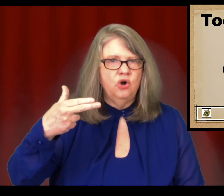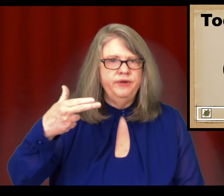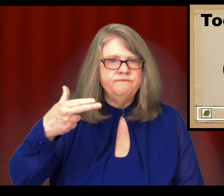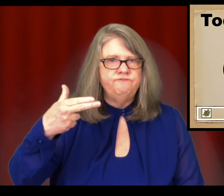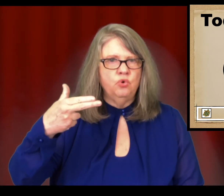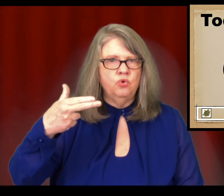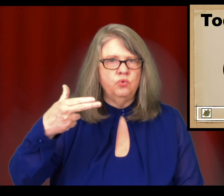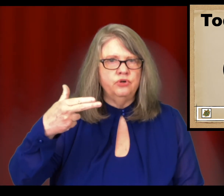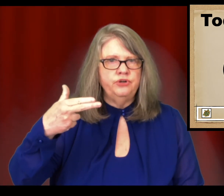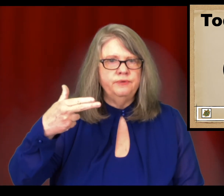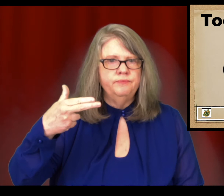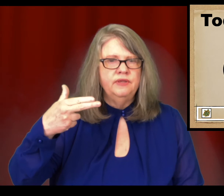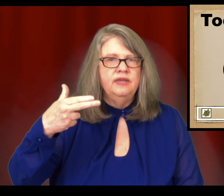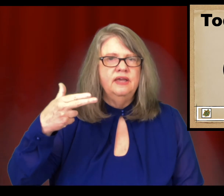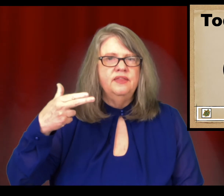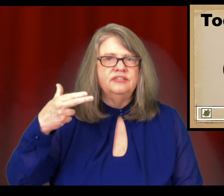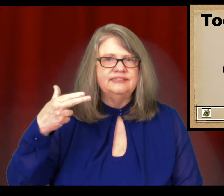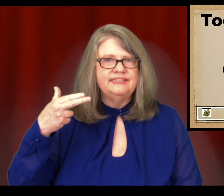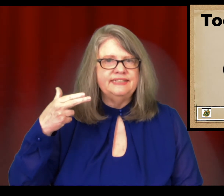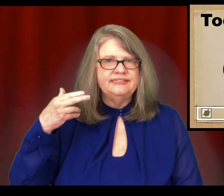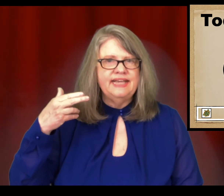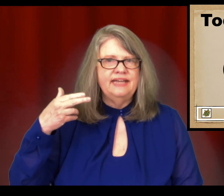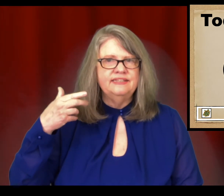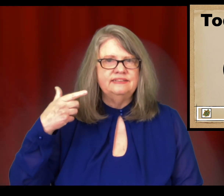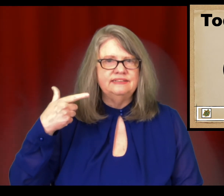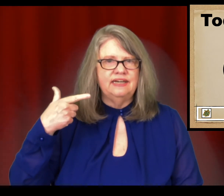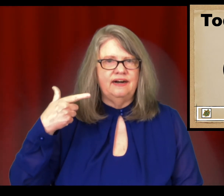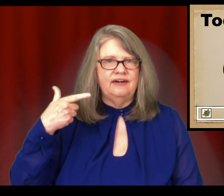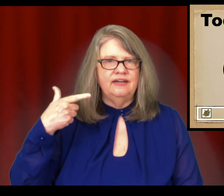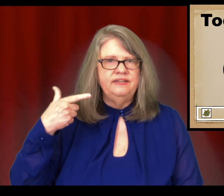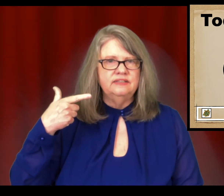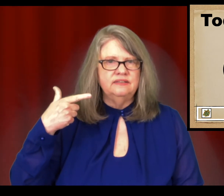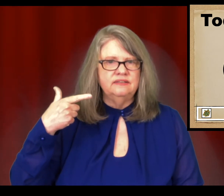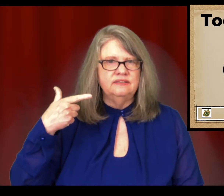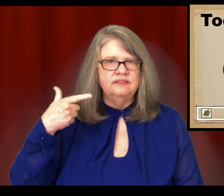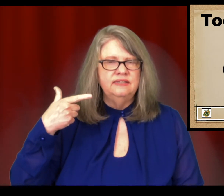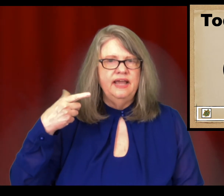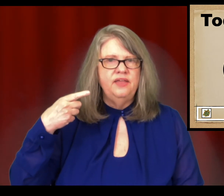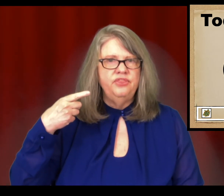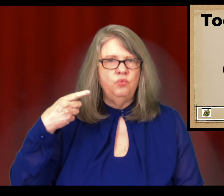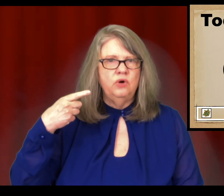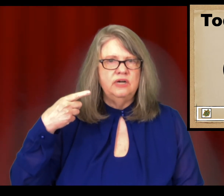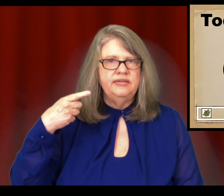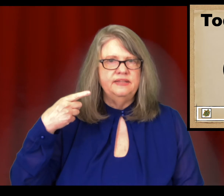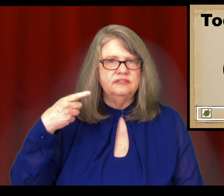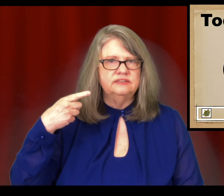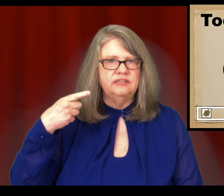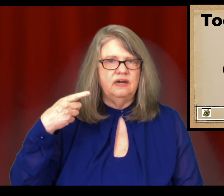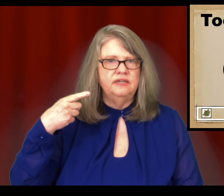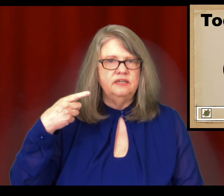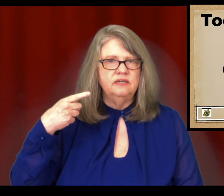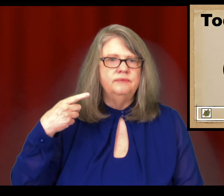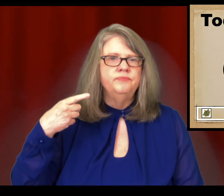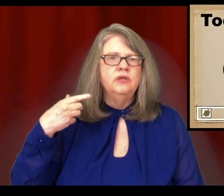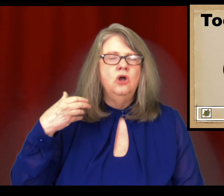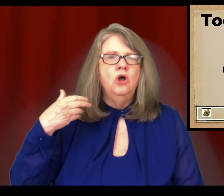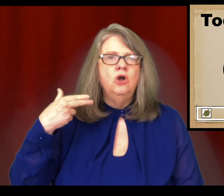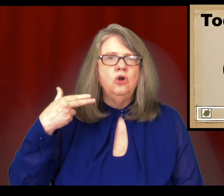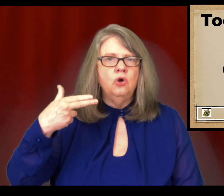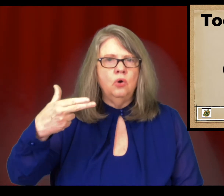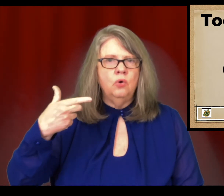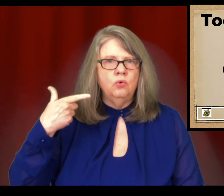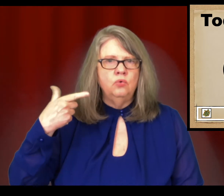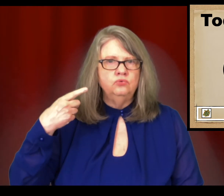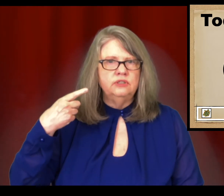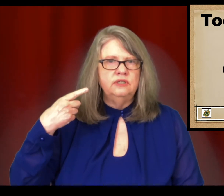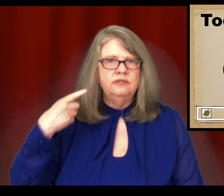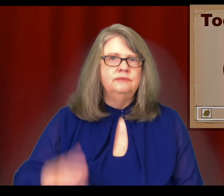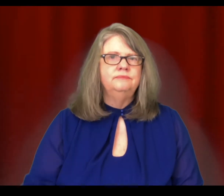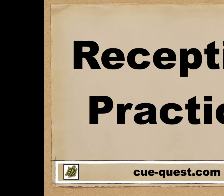forward, the six at the side, "l" and the one at the side, "d". Gold.